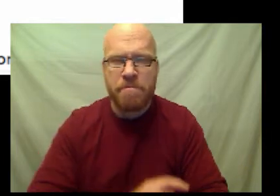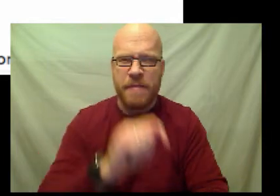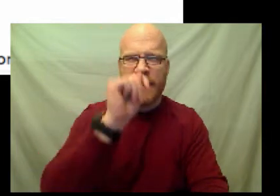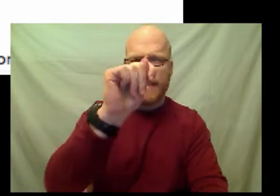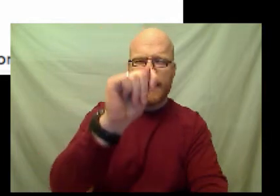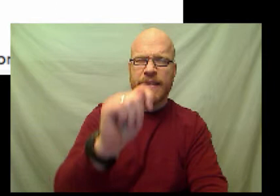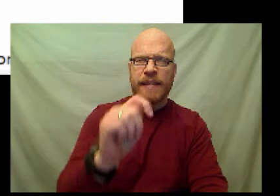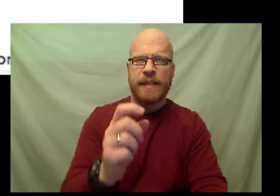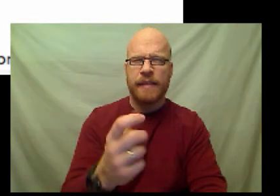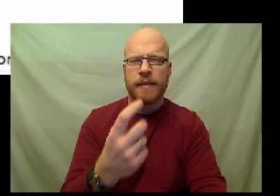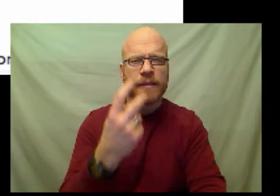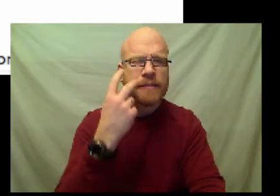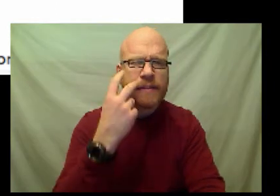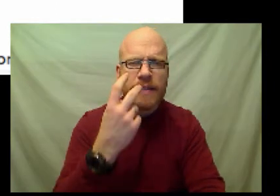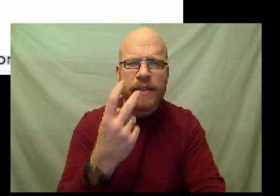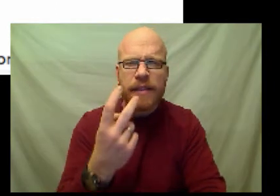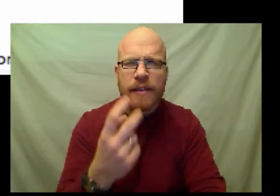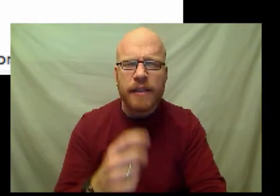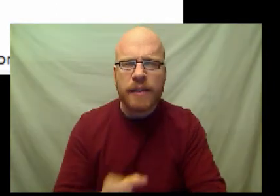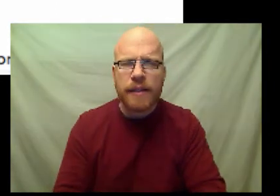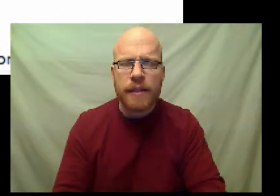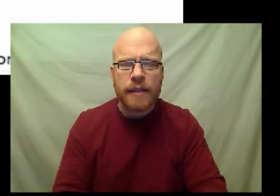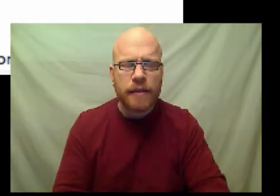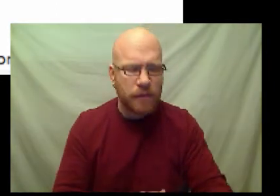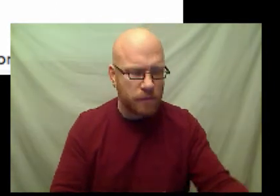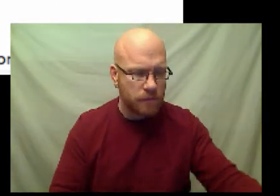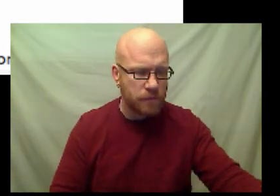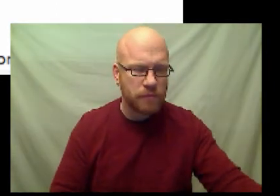Now look at the Ts. I see three Ts.